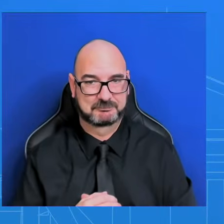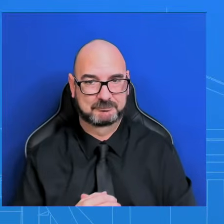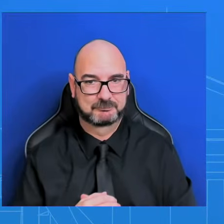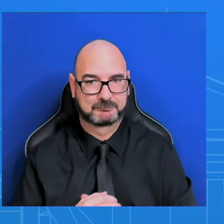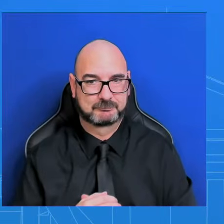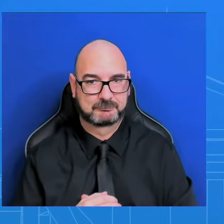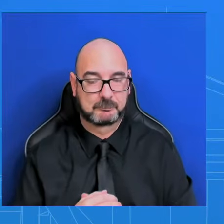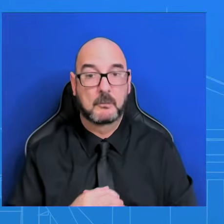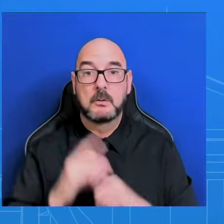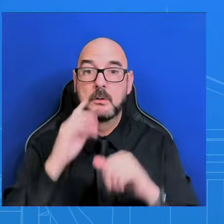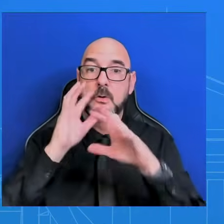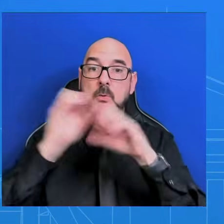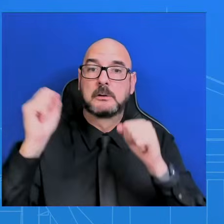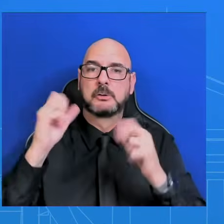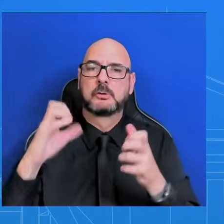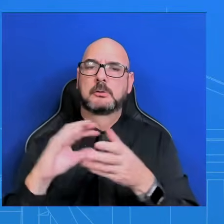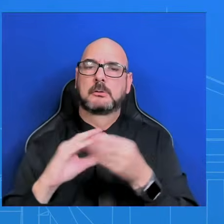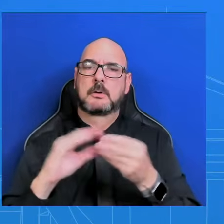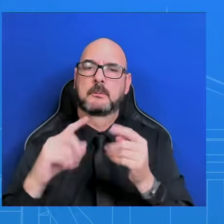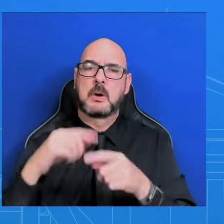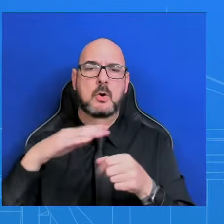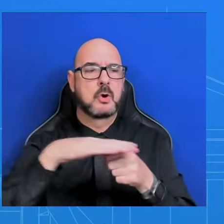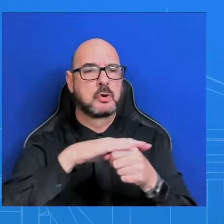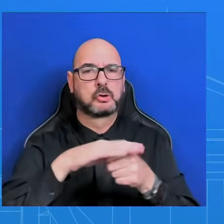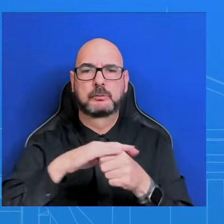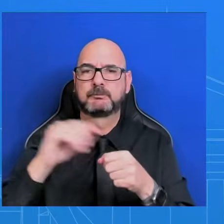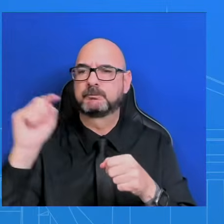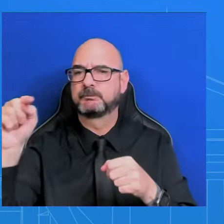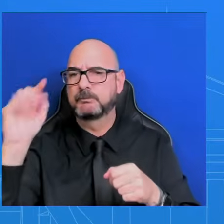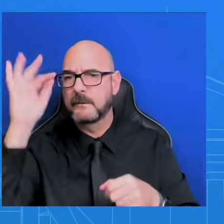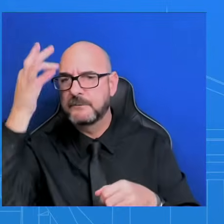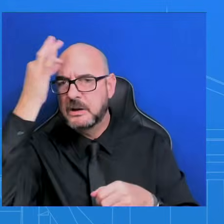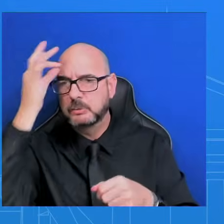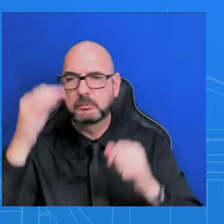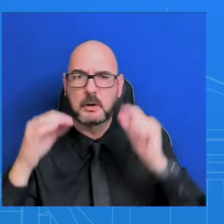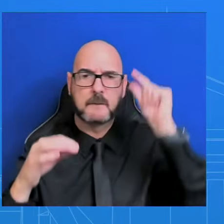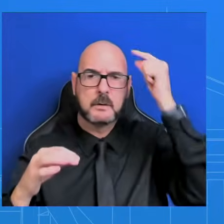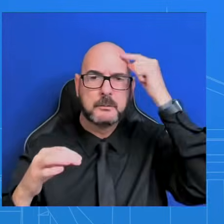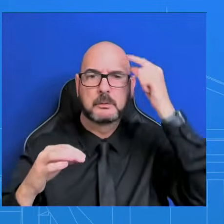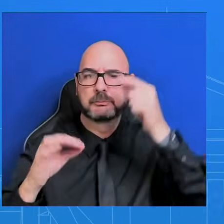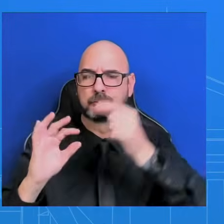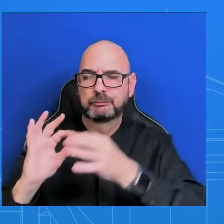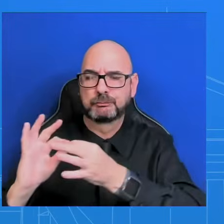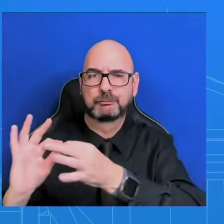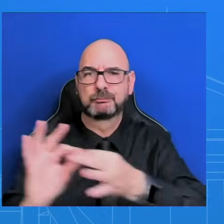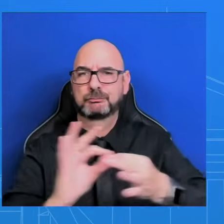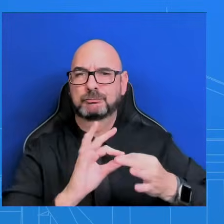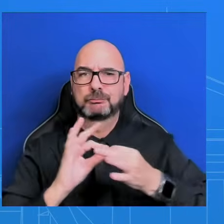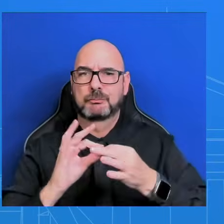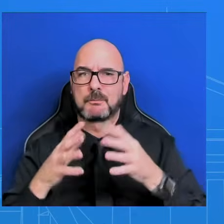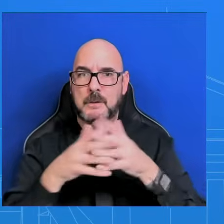to ensure communities across the country realize the full potential of Investing in America agenda.